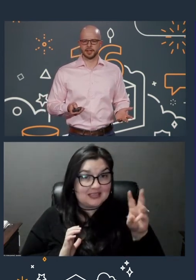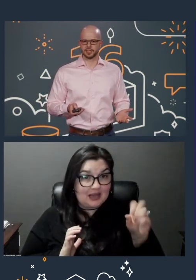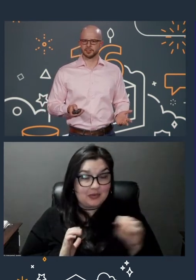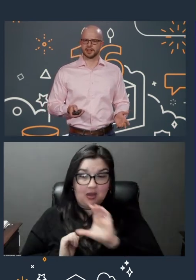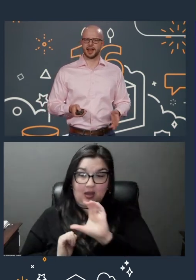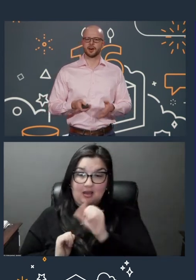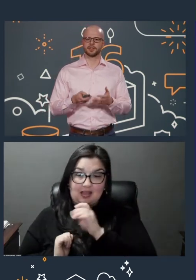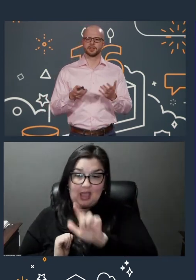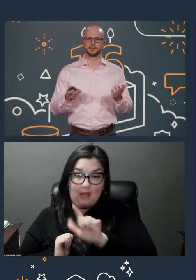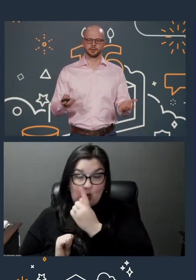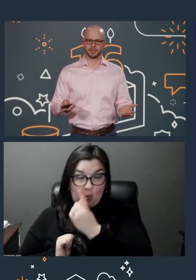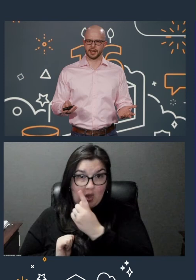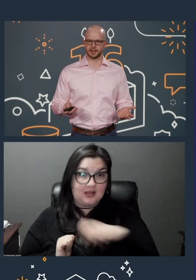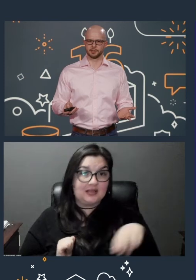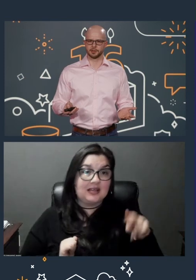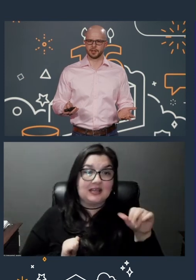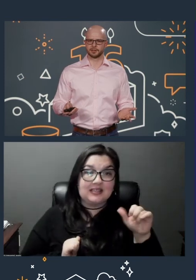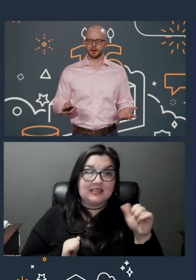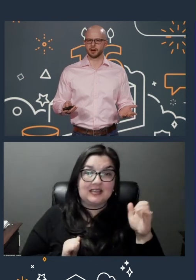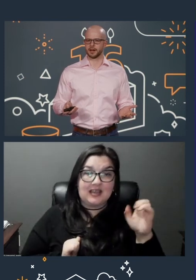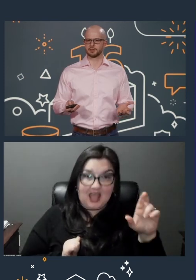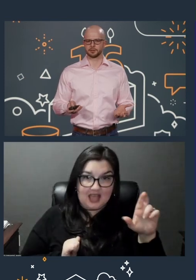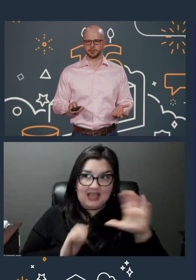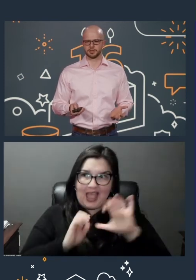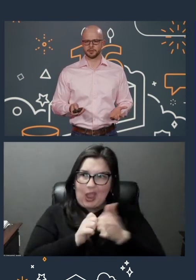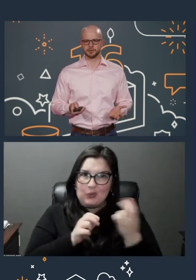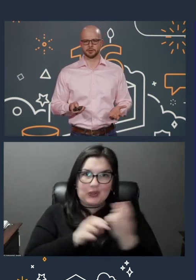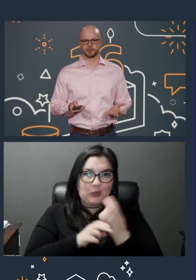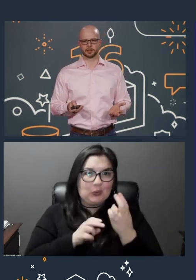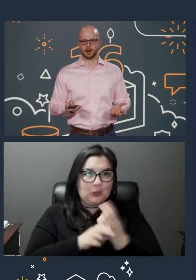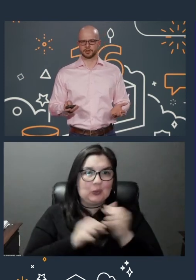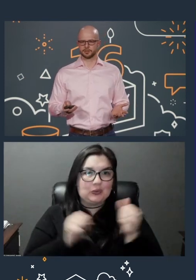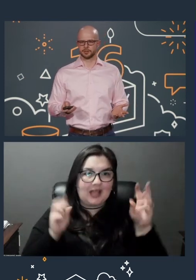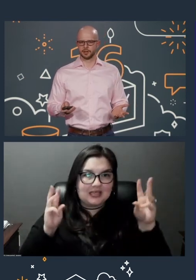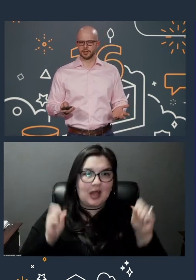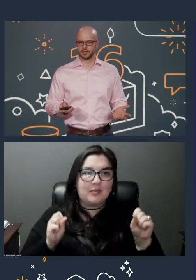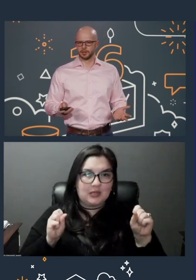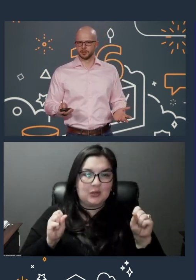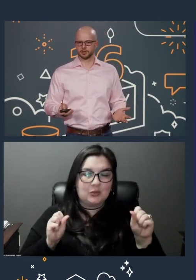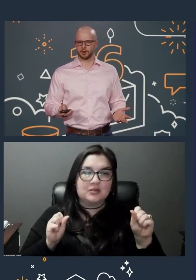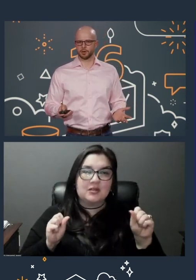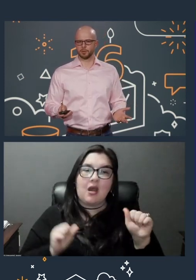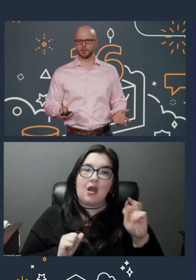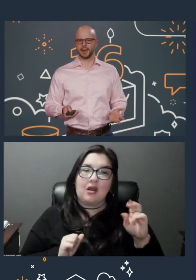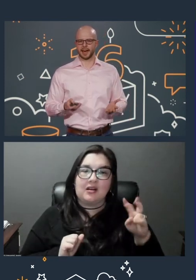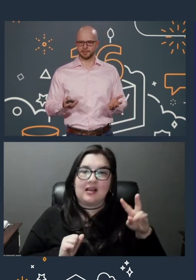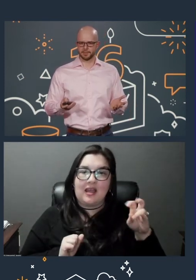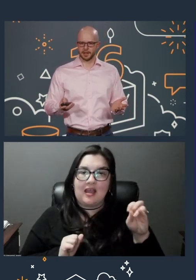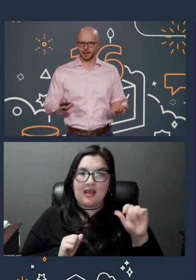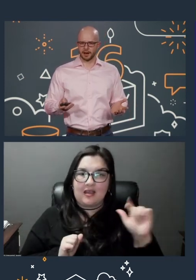and looked at how they're using AWS archival storage to reduce their costs. So with that,